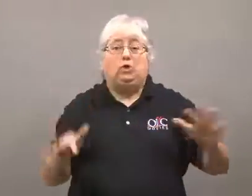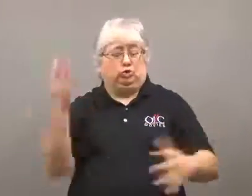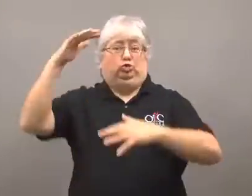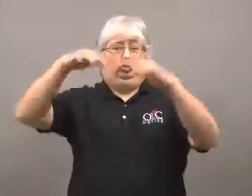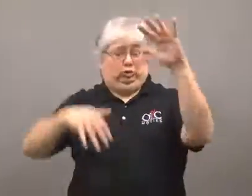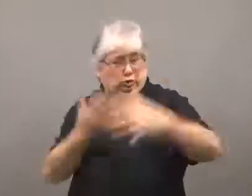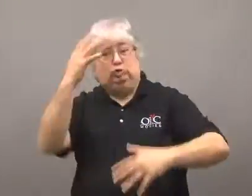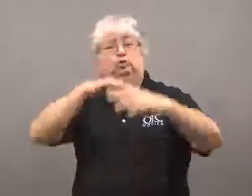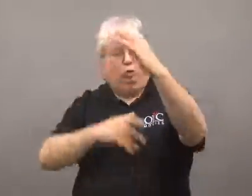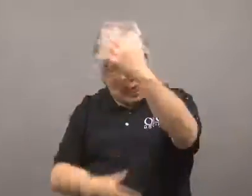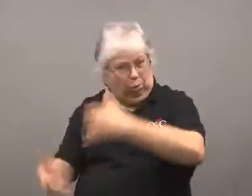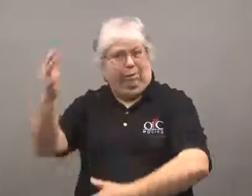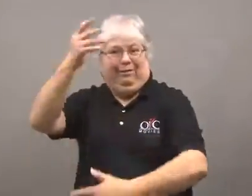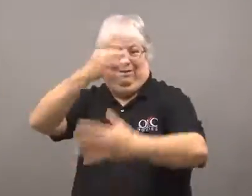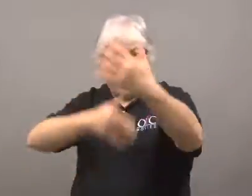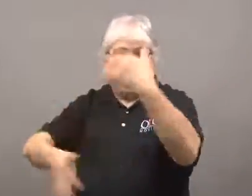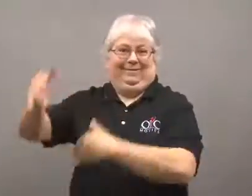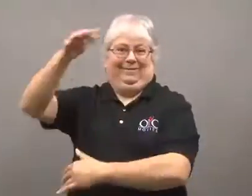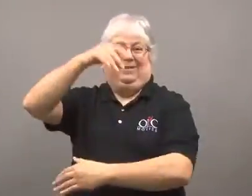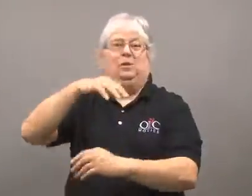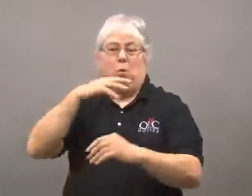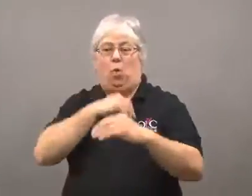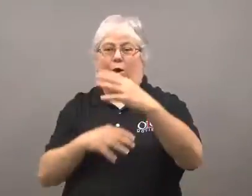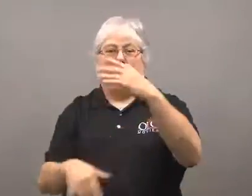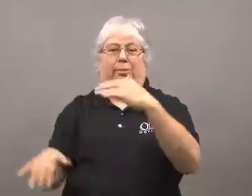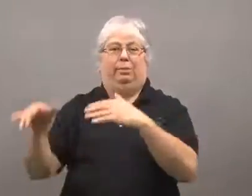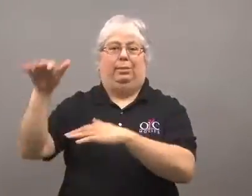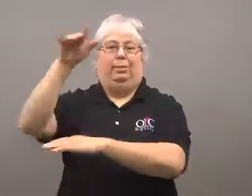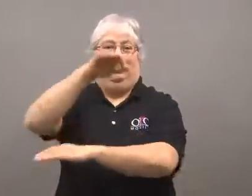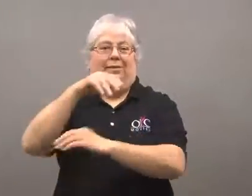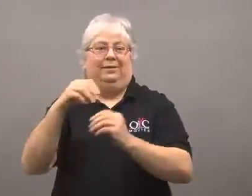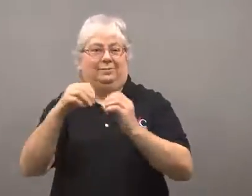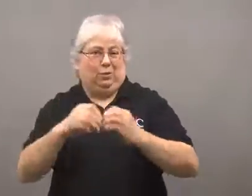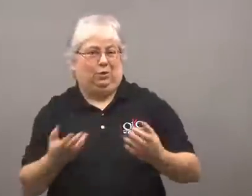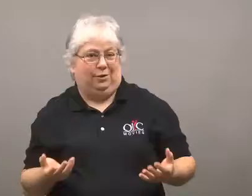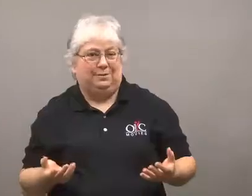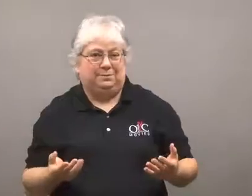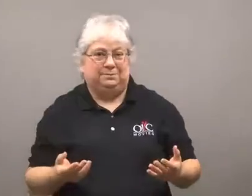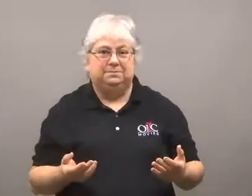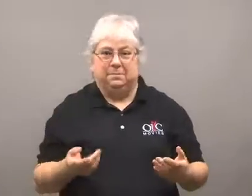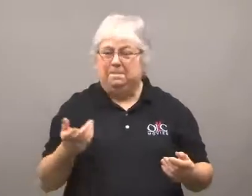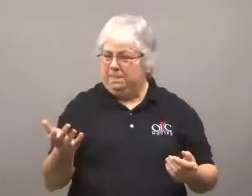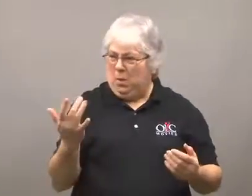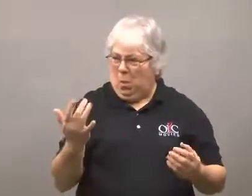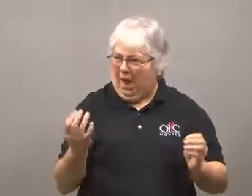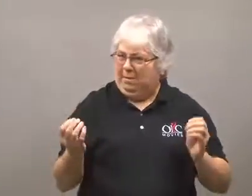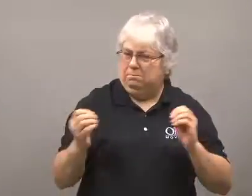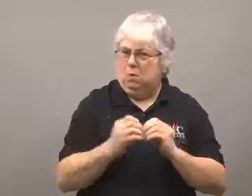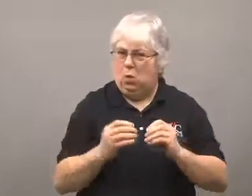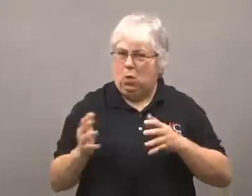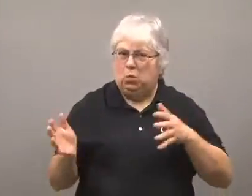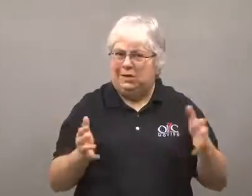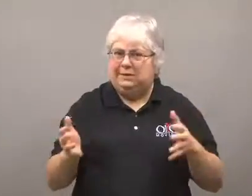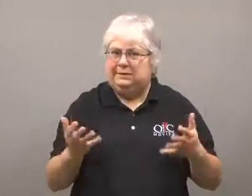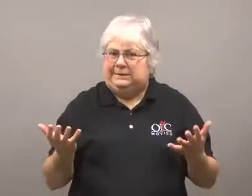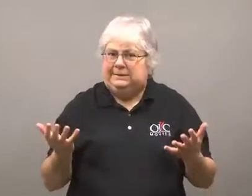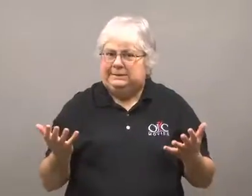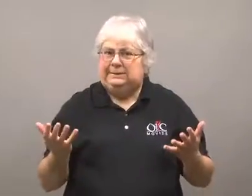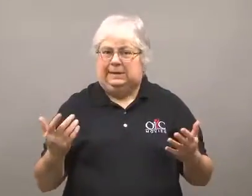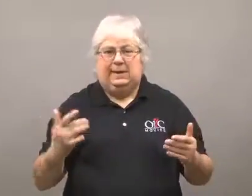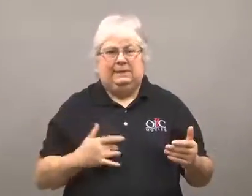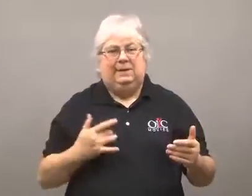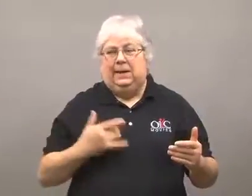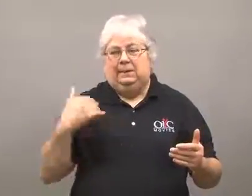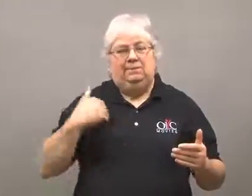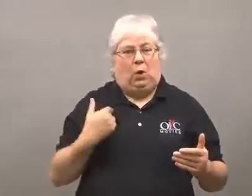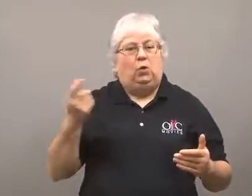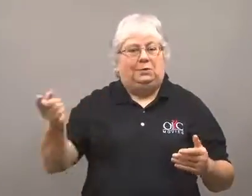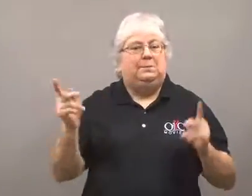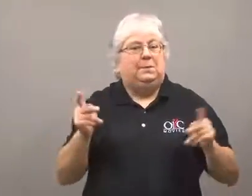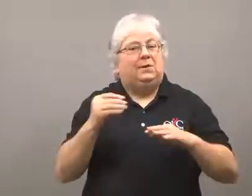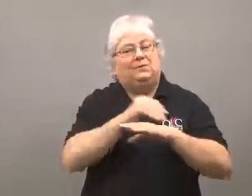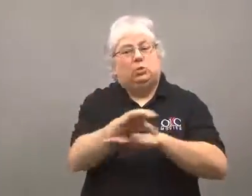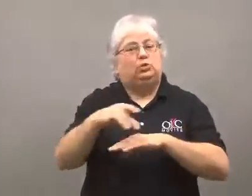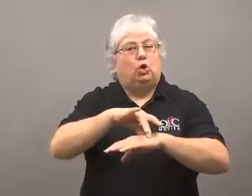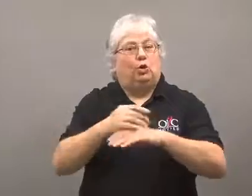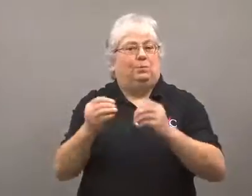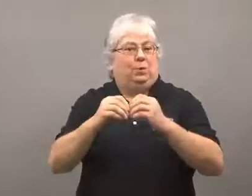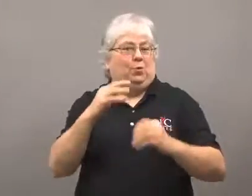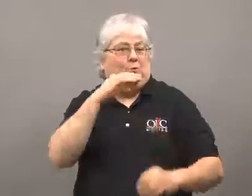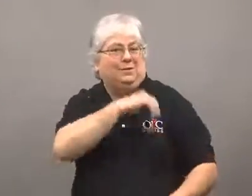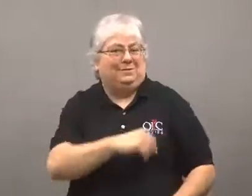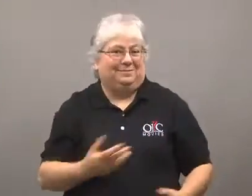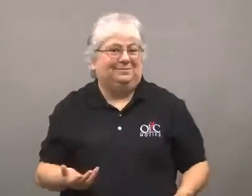churning up the waves and bringing the warm water to the surface.